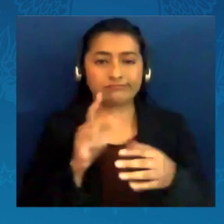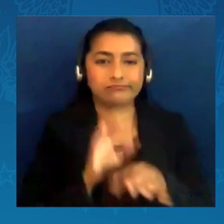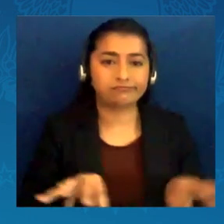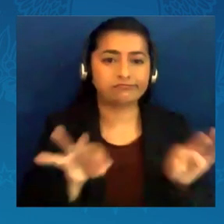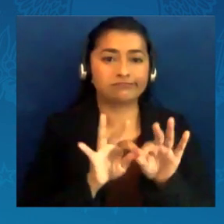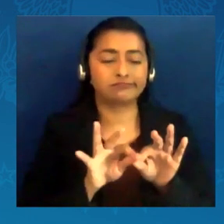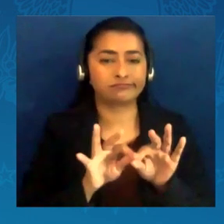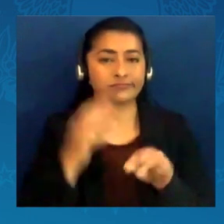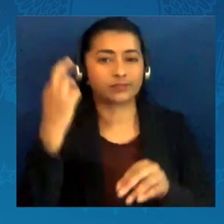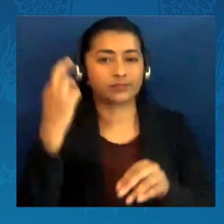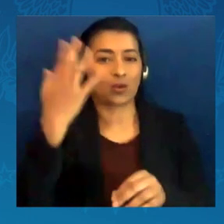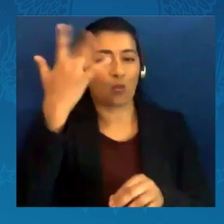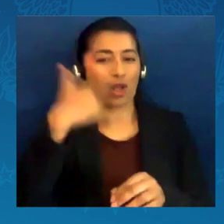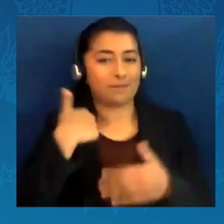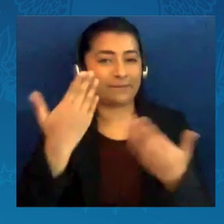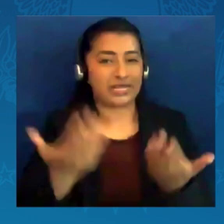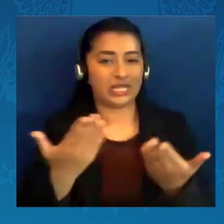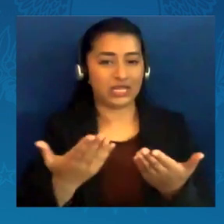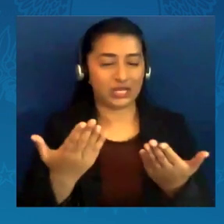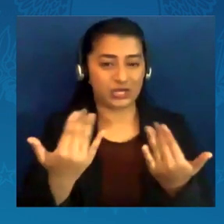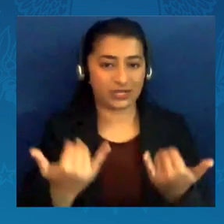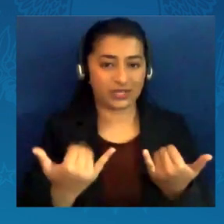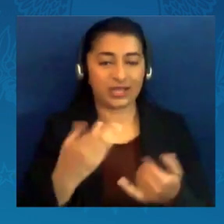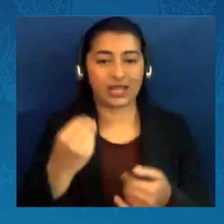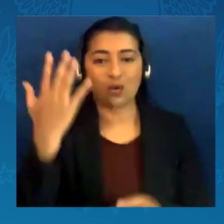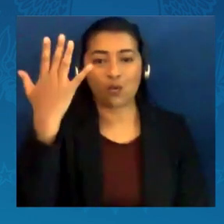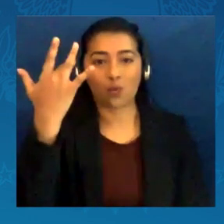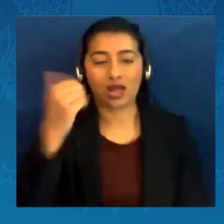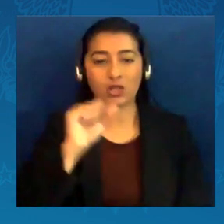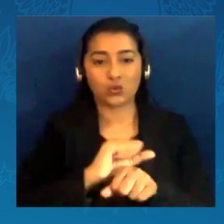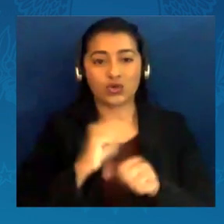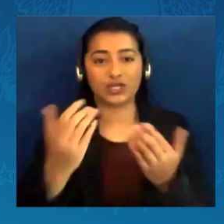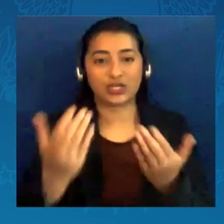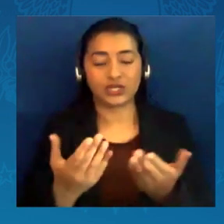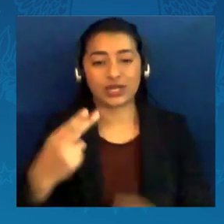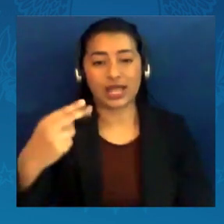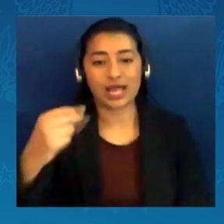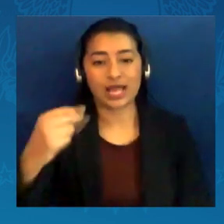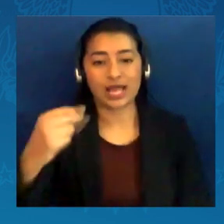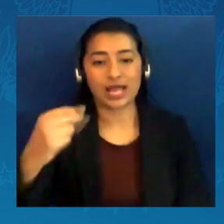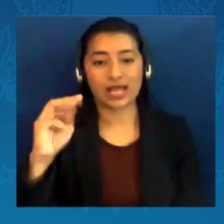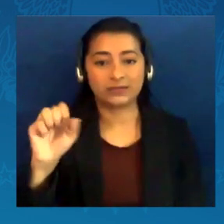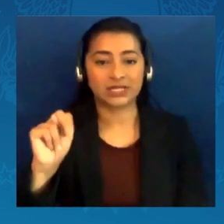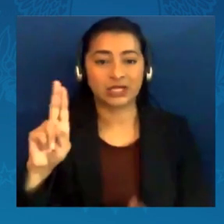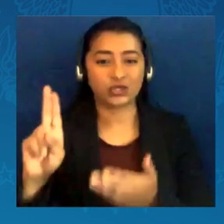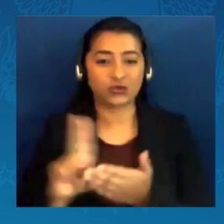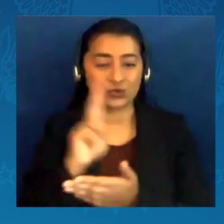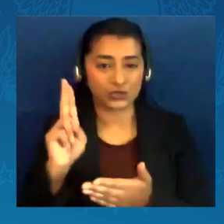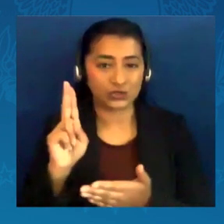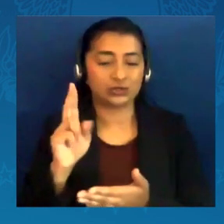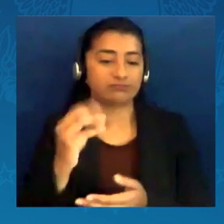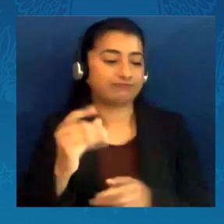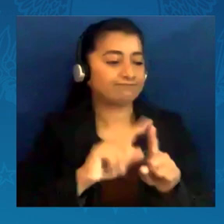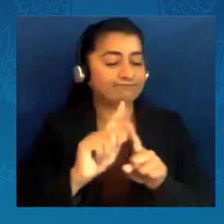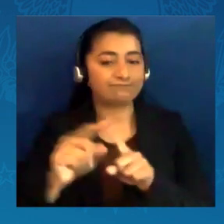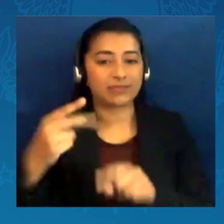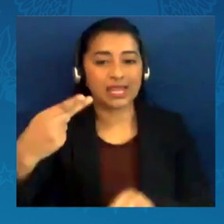and why the work here at Hampton University, and at so many of our HBCUs, is critically important to all people in our country.